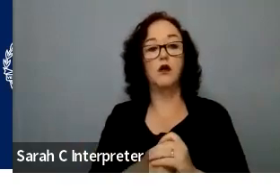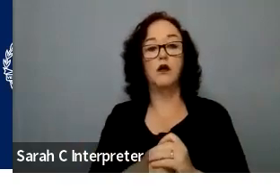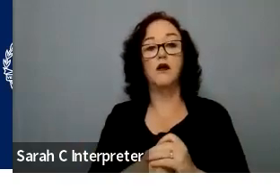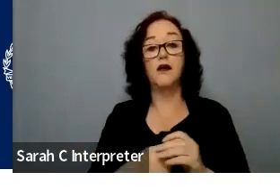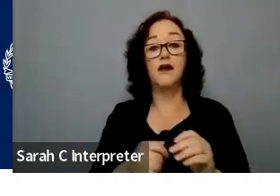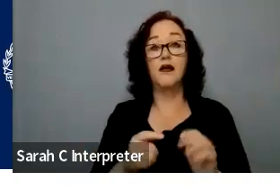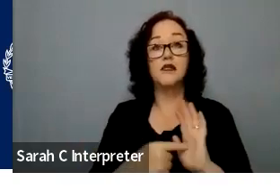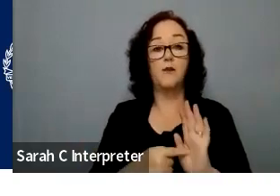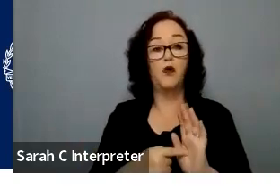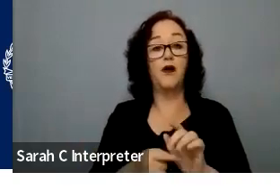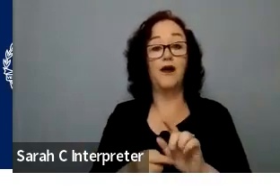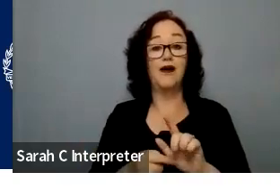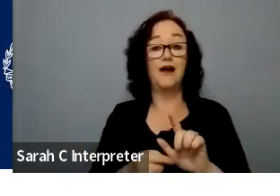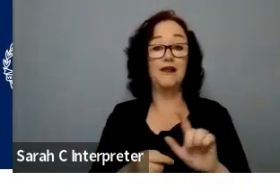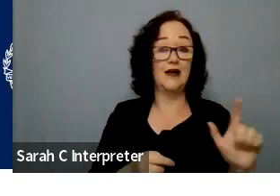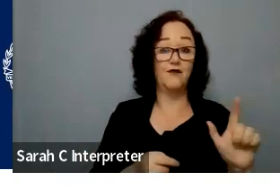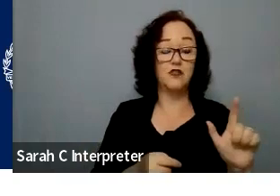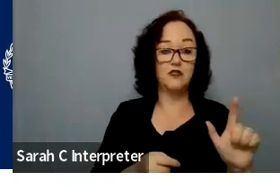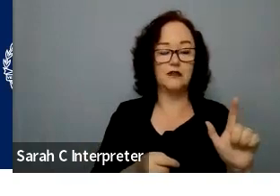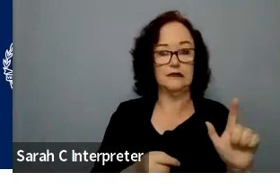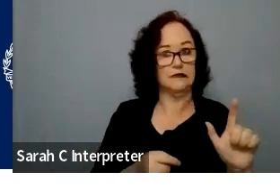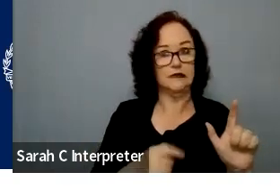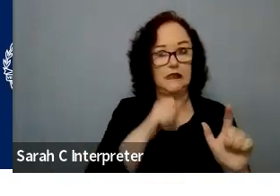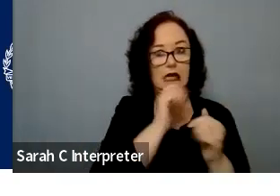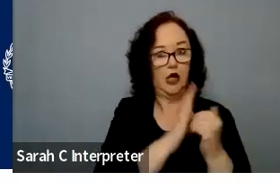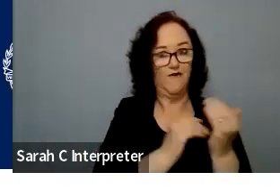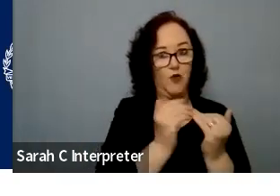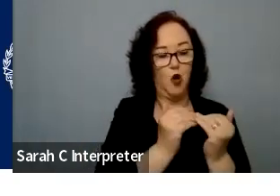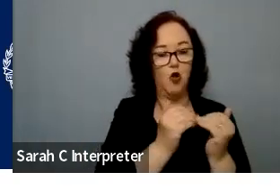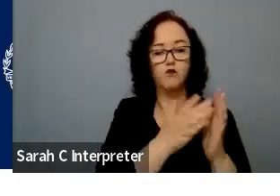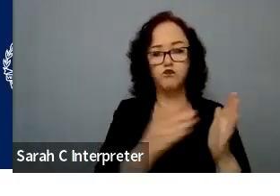be very uncomfortable and the right would be very comfortable on the left side it would say